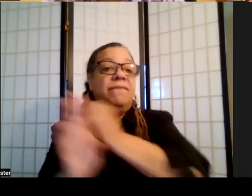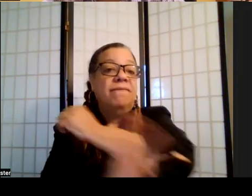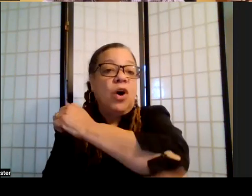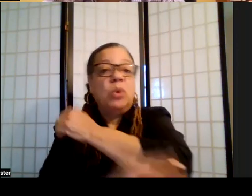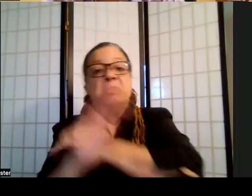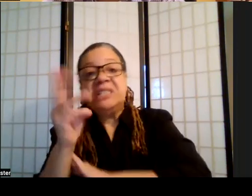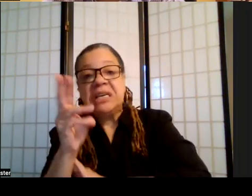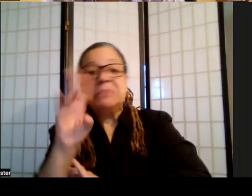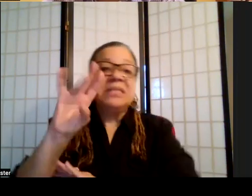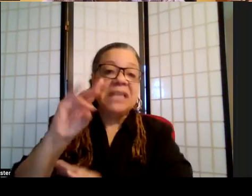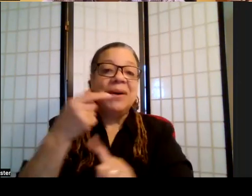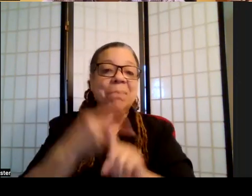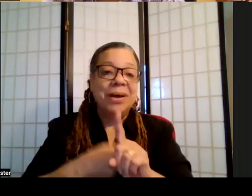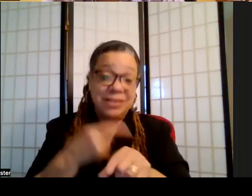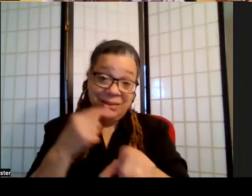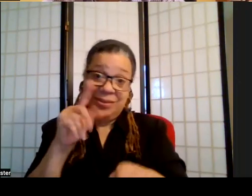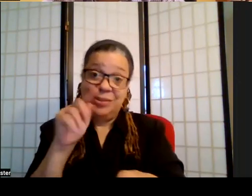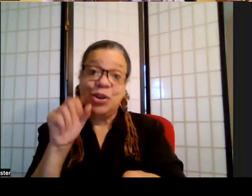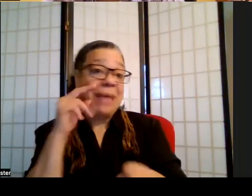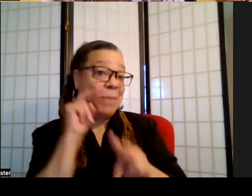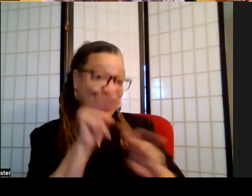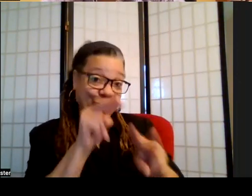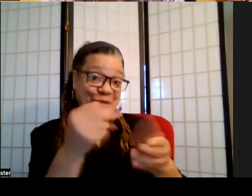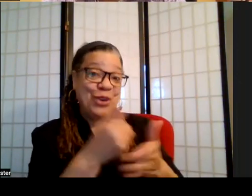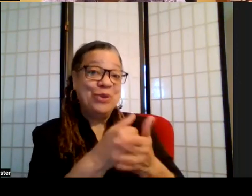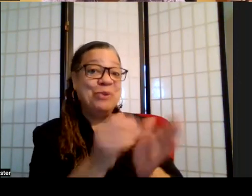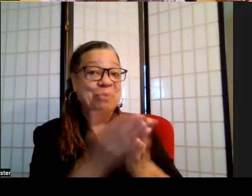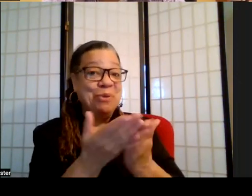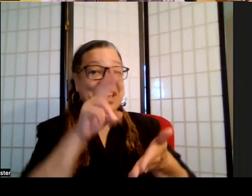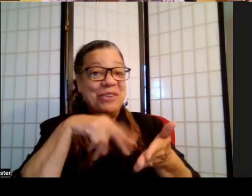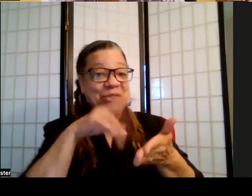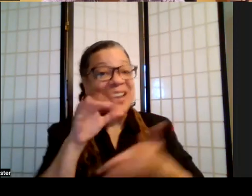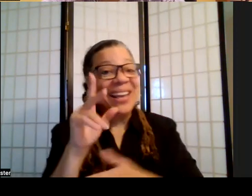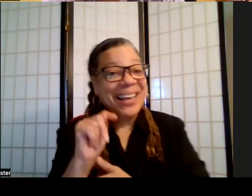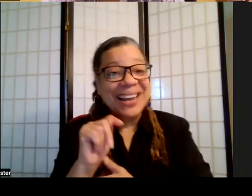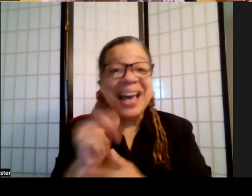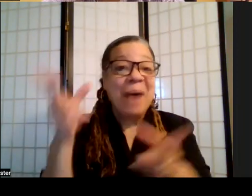Cool! I look forward to seeing your book, and reading it! I, I look forward to hearing what what you think of it,